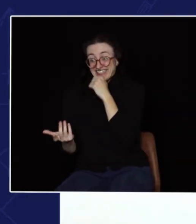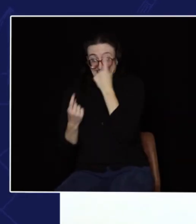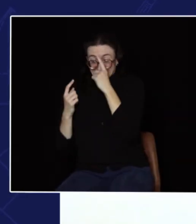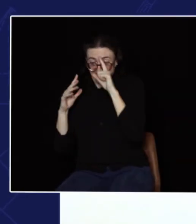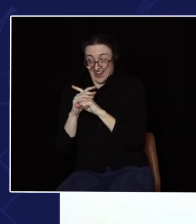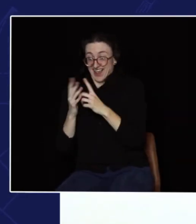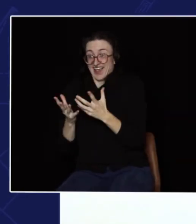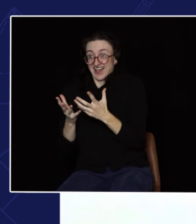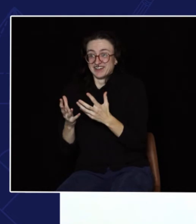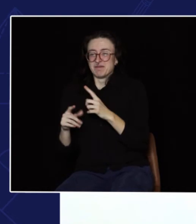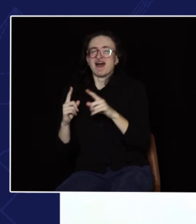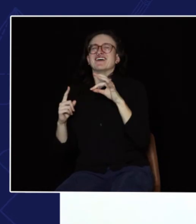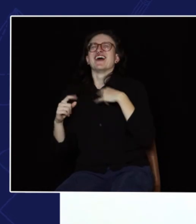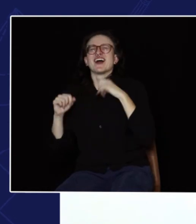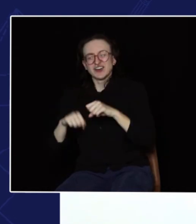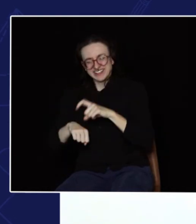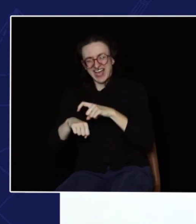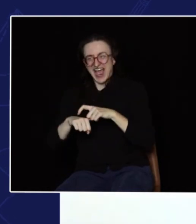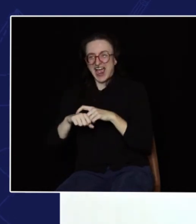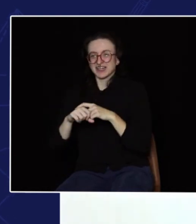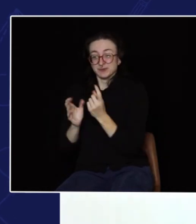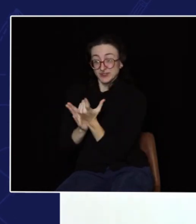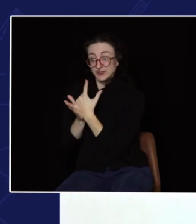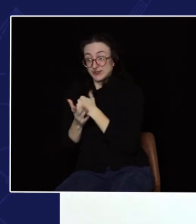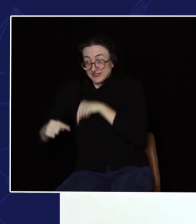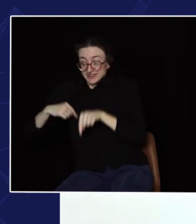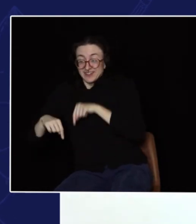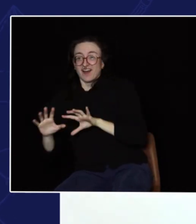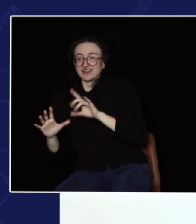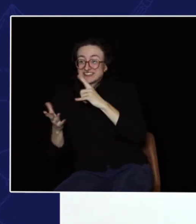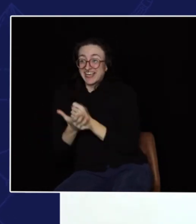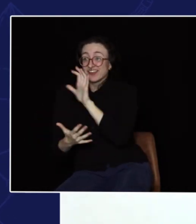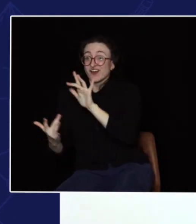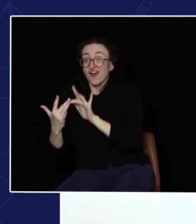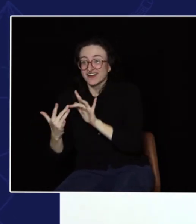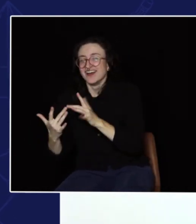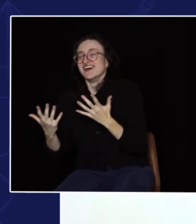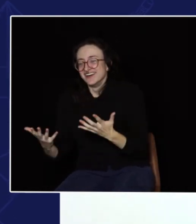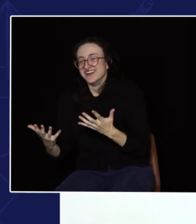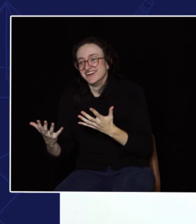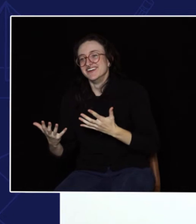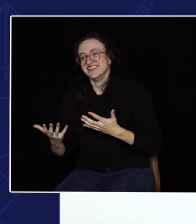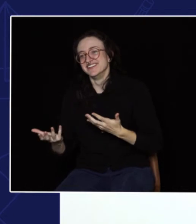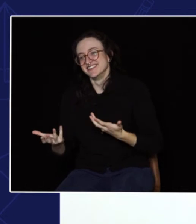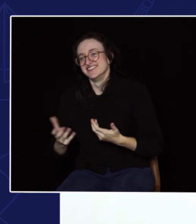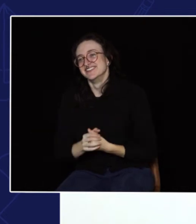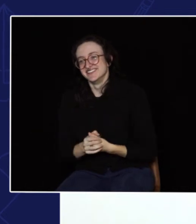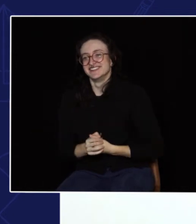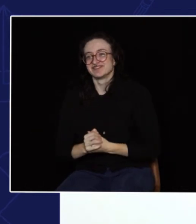I haven't thought of it, and I was like, "Aw, if only I could -- go back in time to just get their contact."